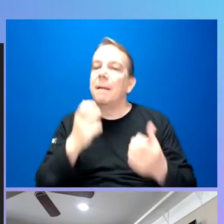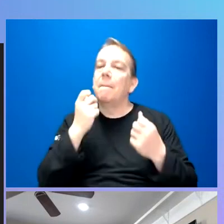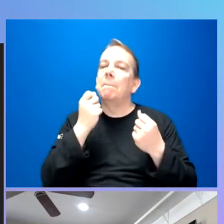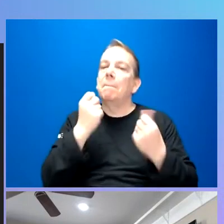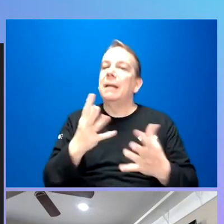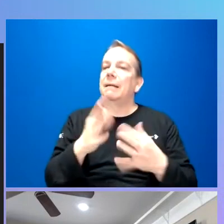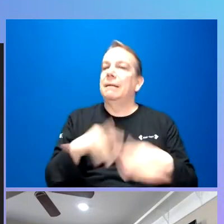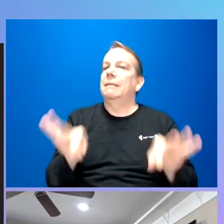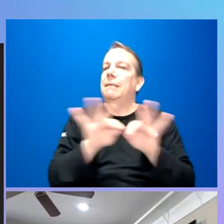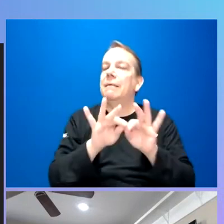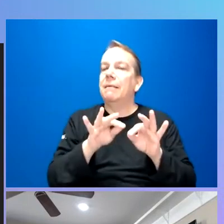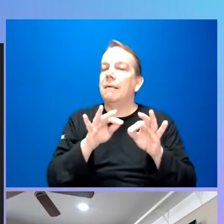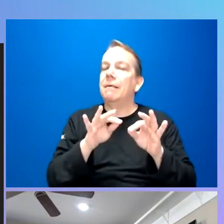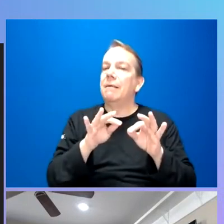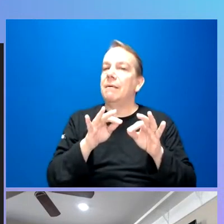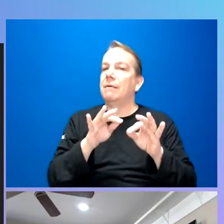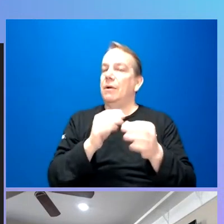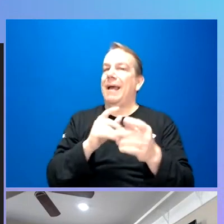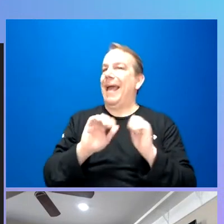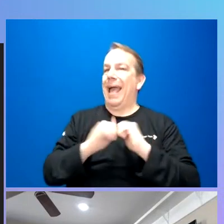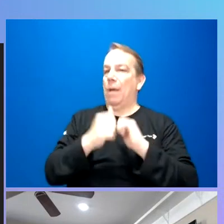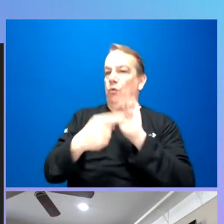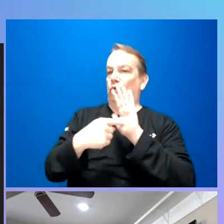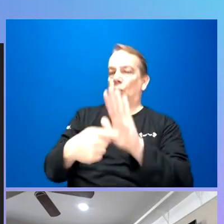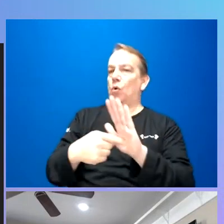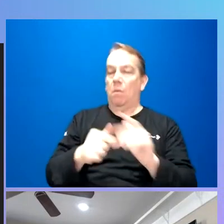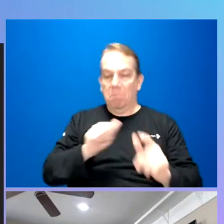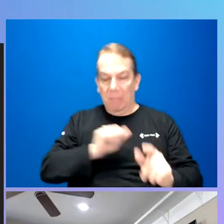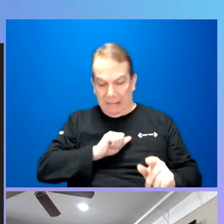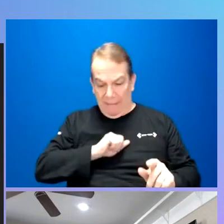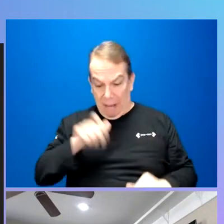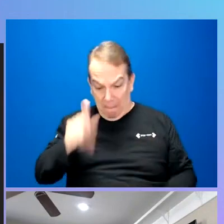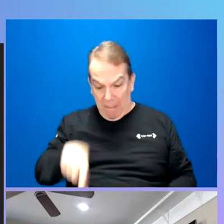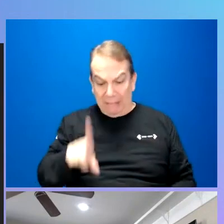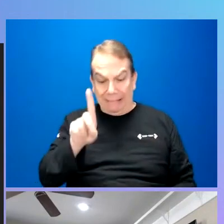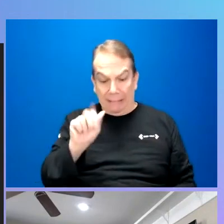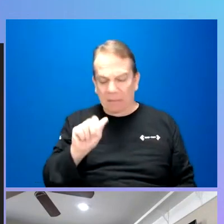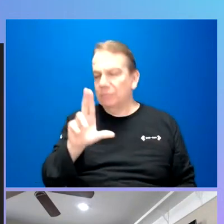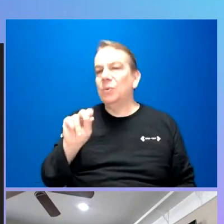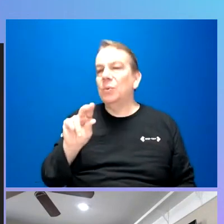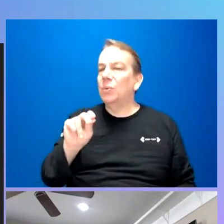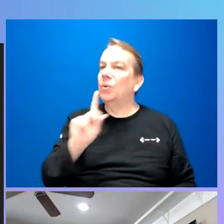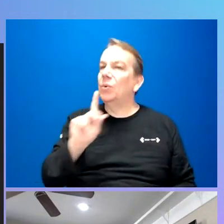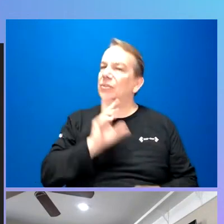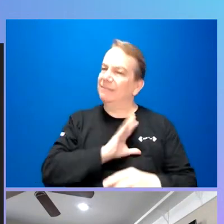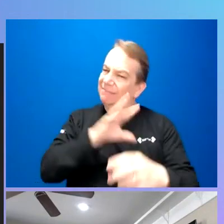people understand, uh, showing your support. You don't have to have a disability. The other thing I want to bring up is if